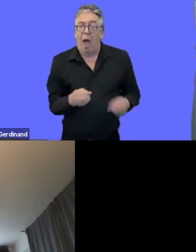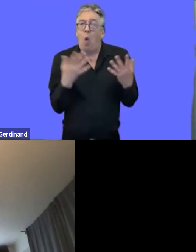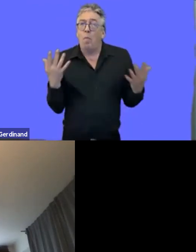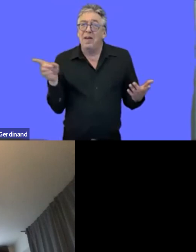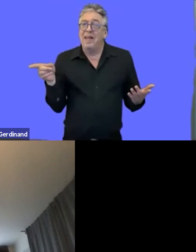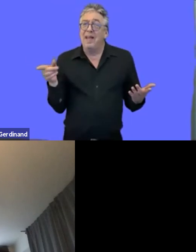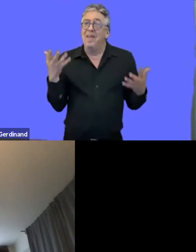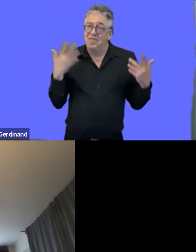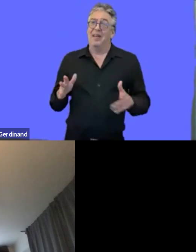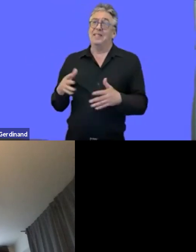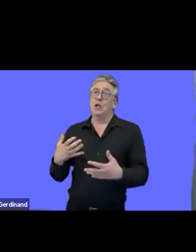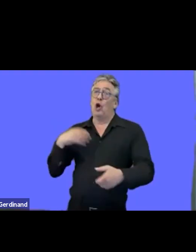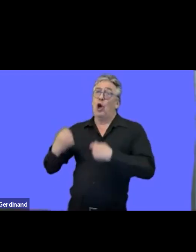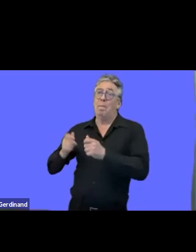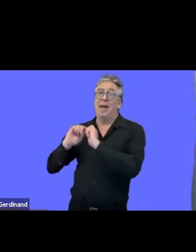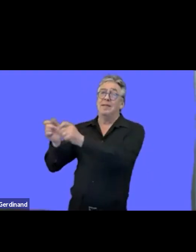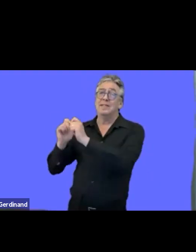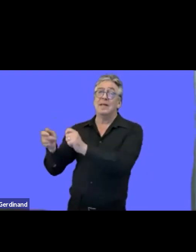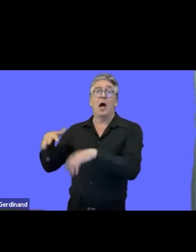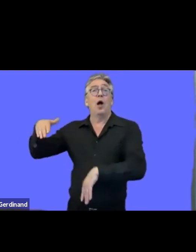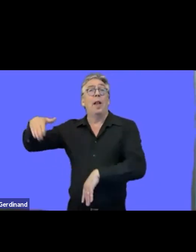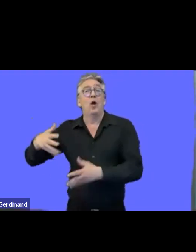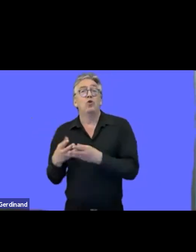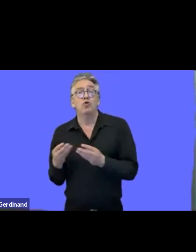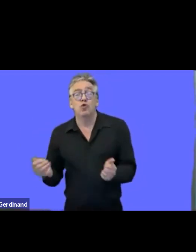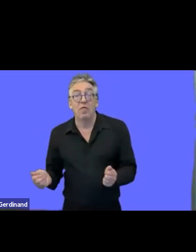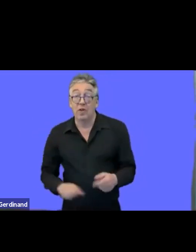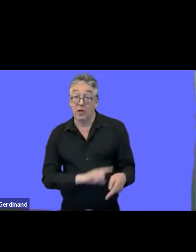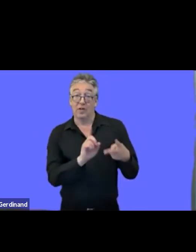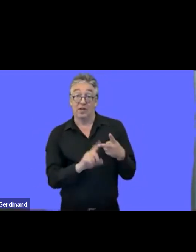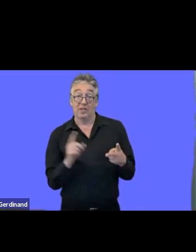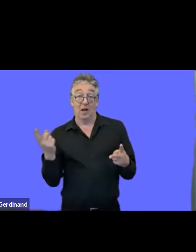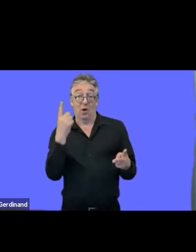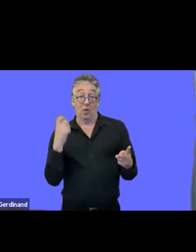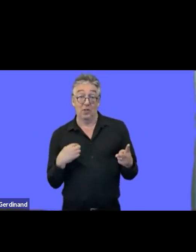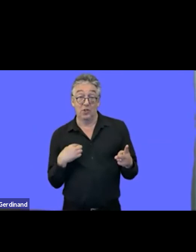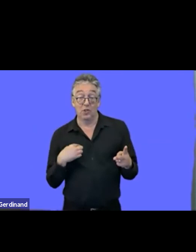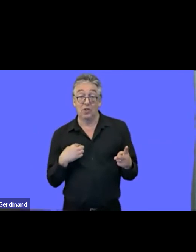Another question was specifically about the Tanzania case mentioned